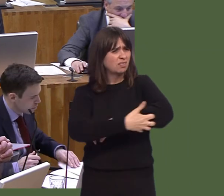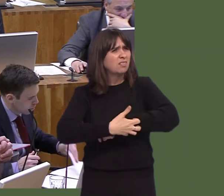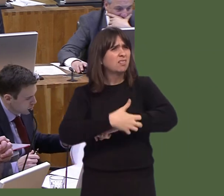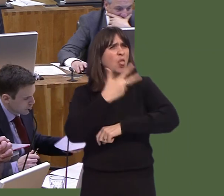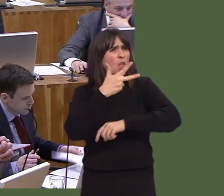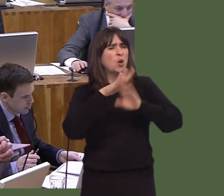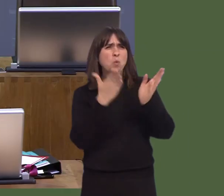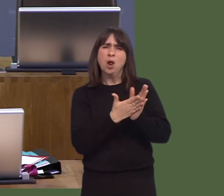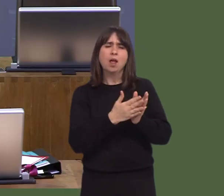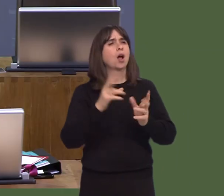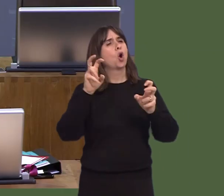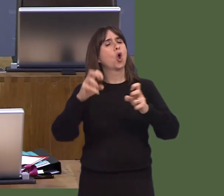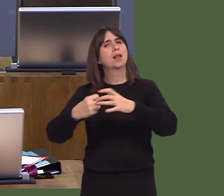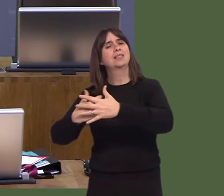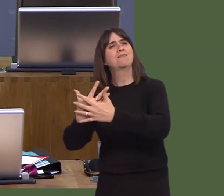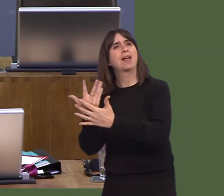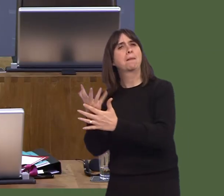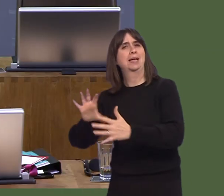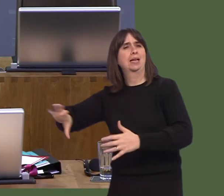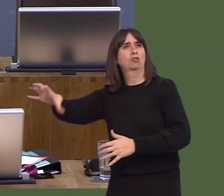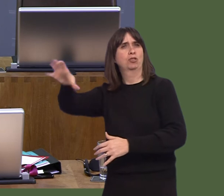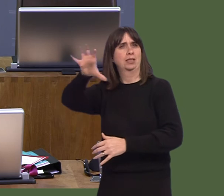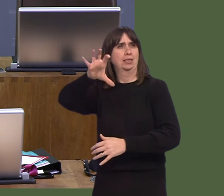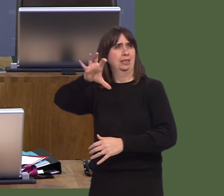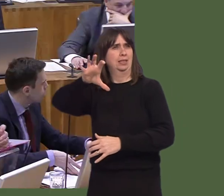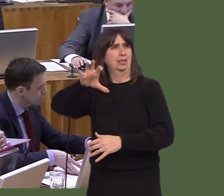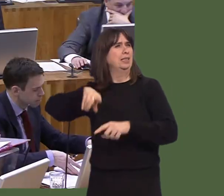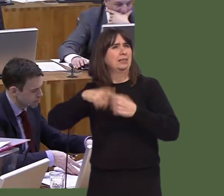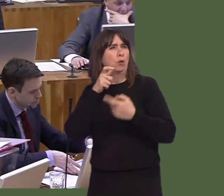following Brexit. I discussed this with businesses in Ireland yesterday.